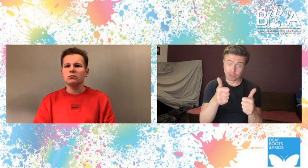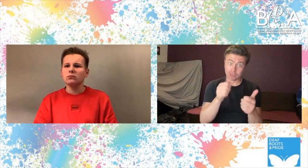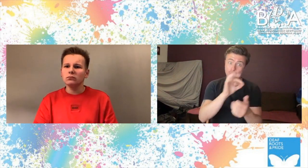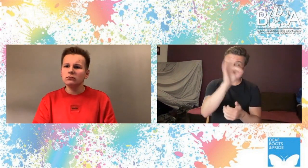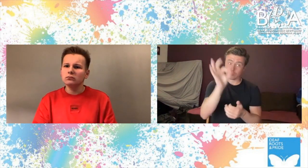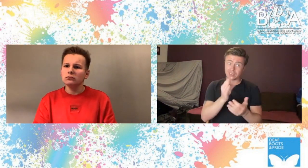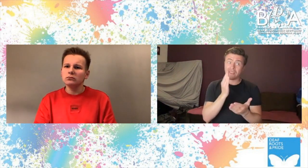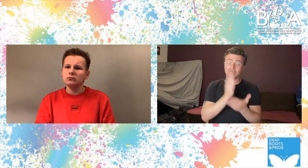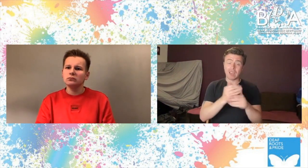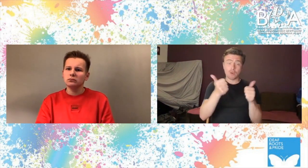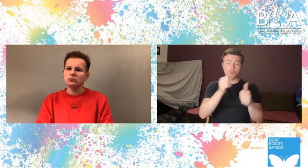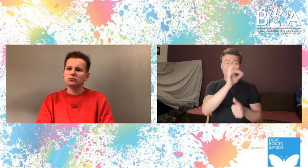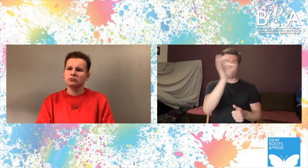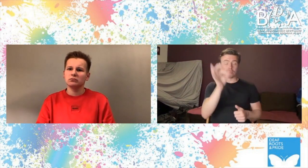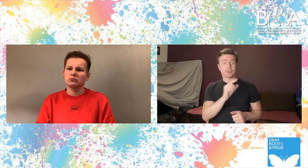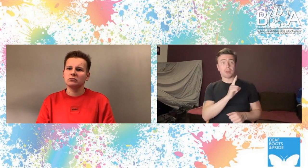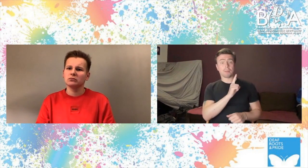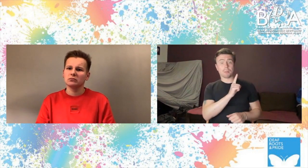Well that is a good question, a very good question.